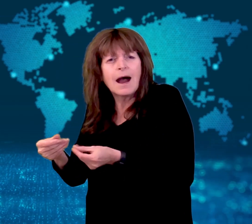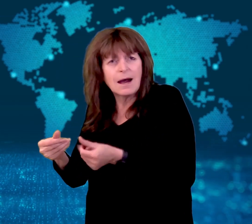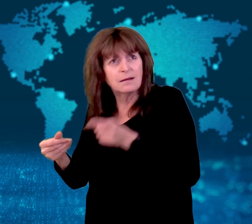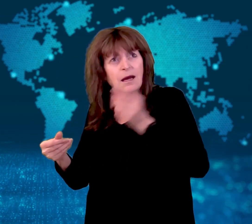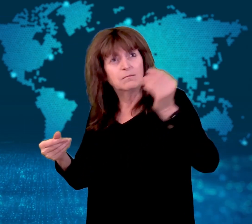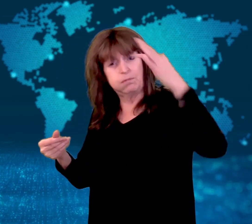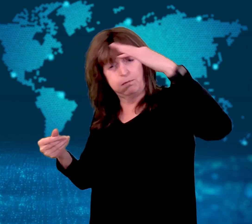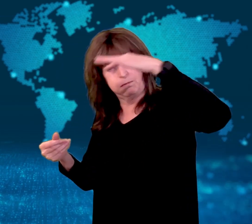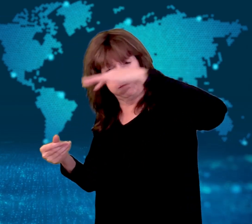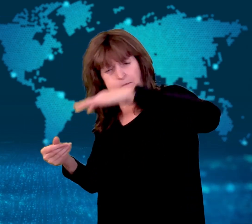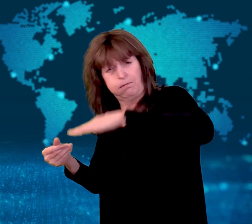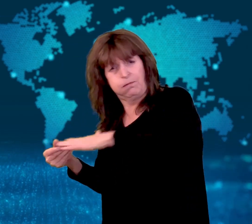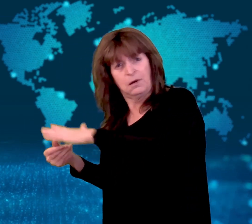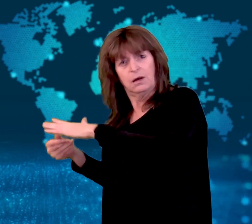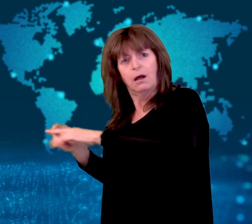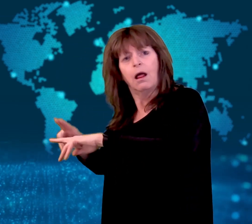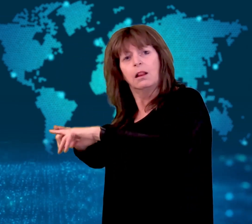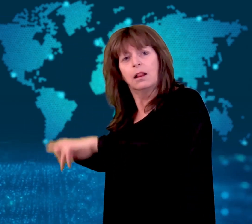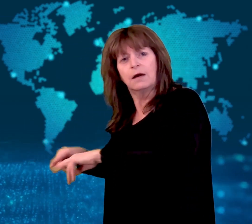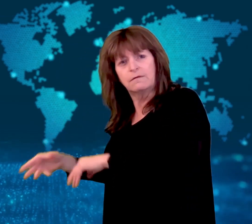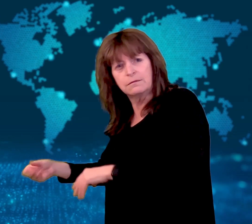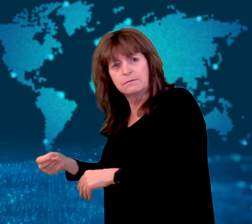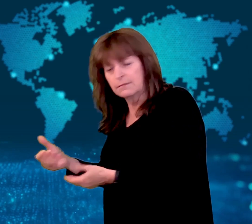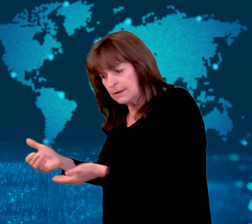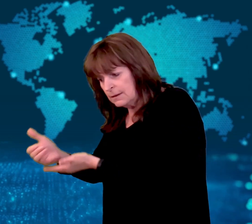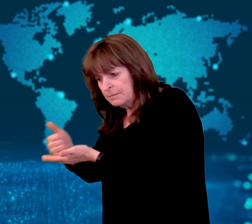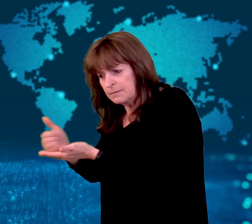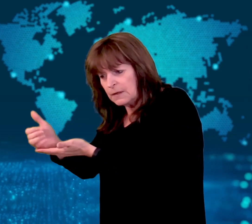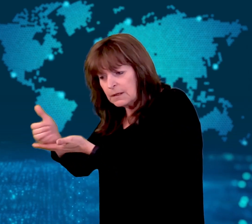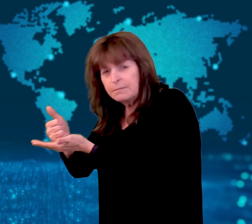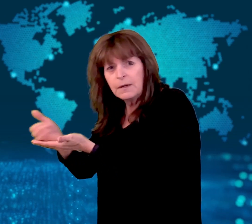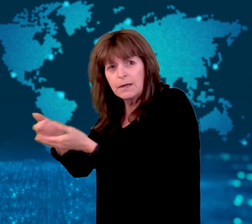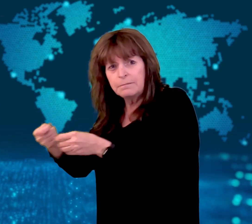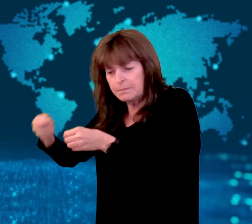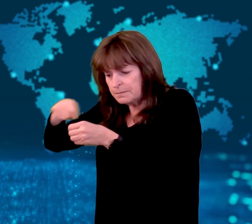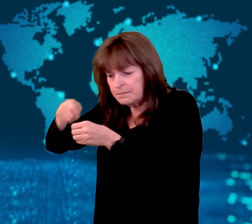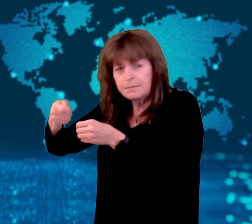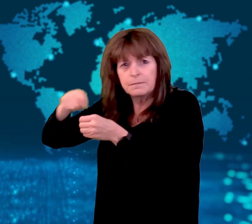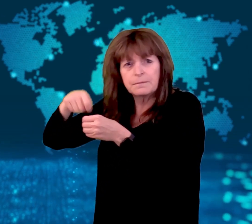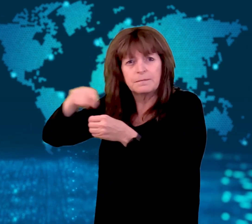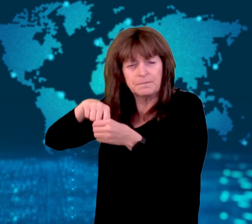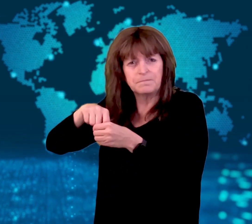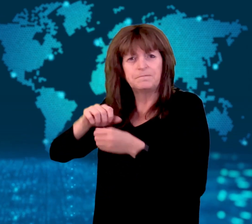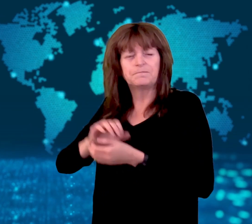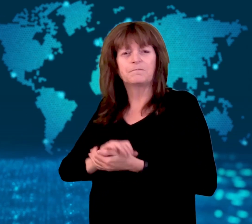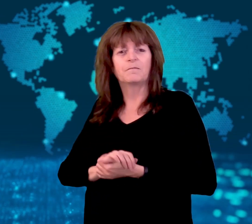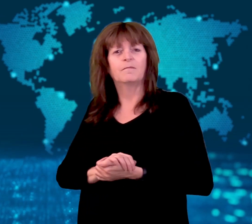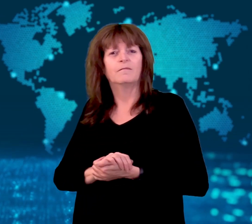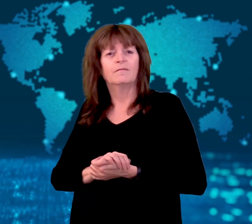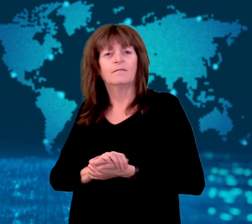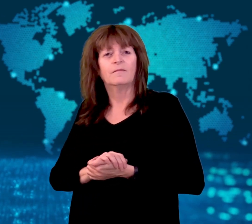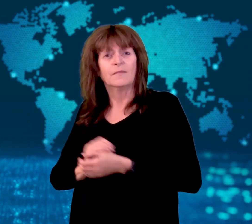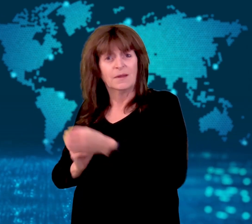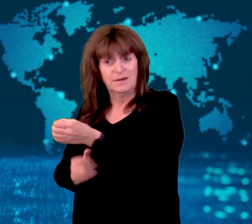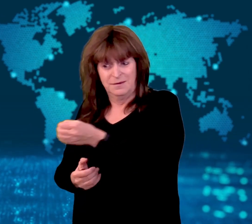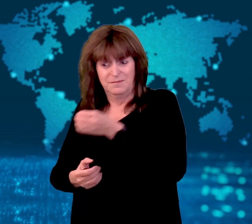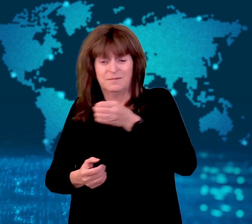Using what he has learned from his samples as well as all the conversations,